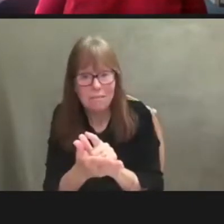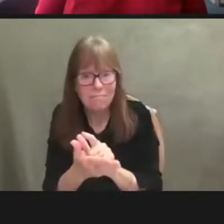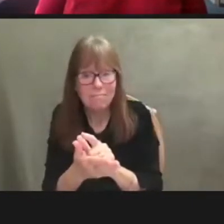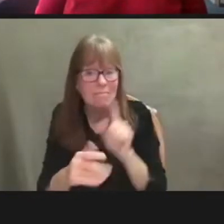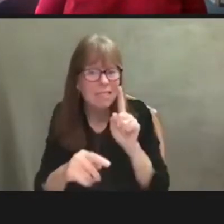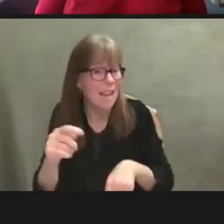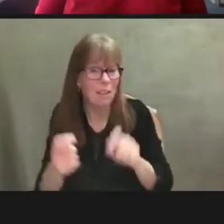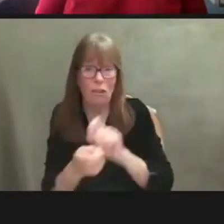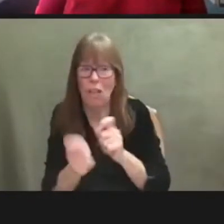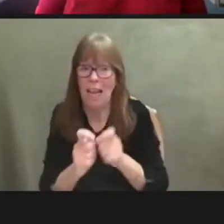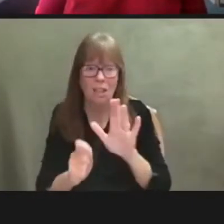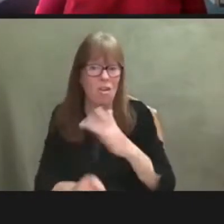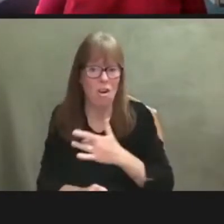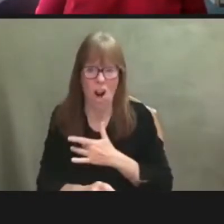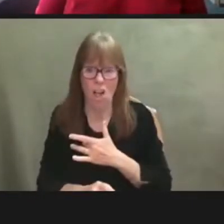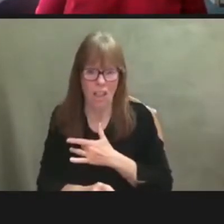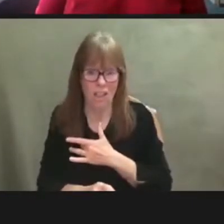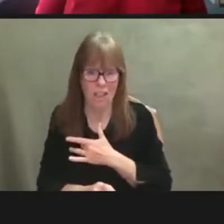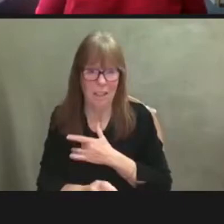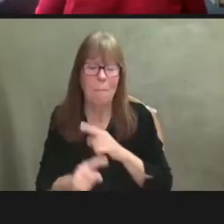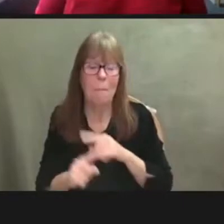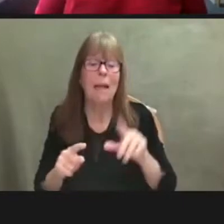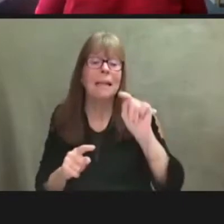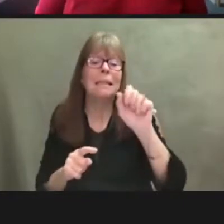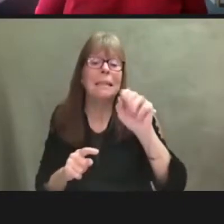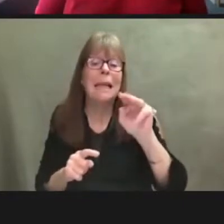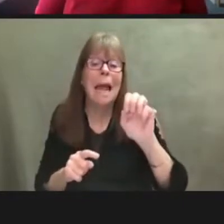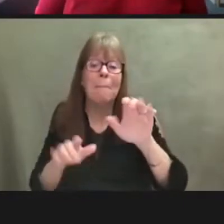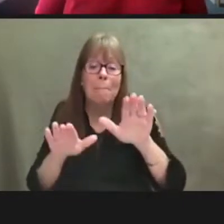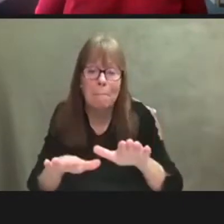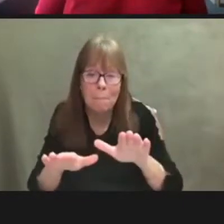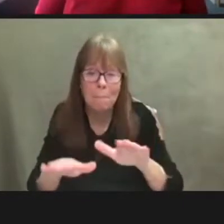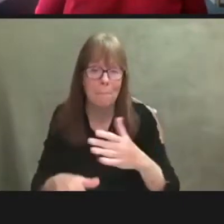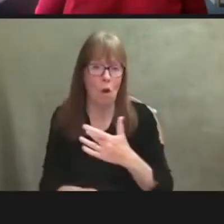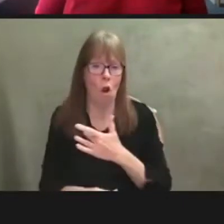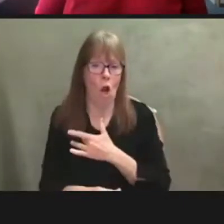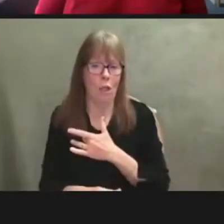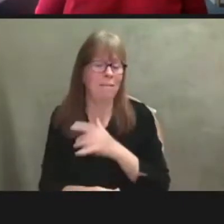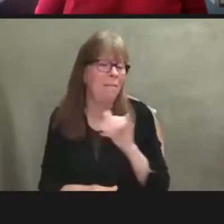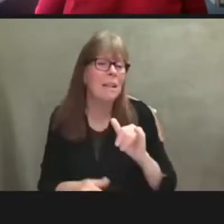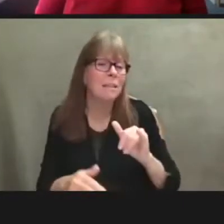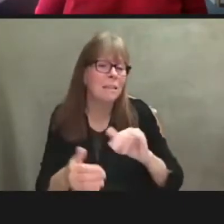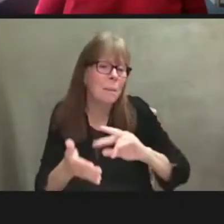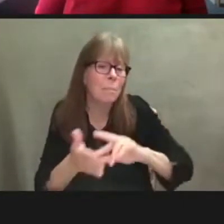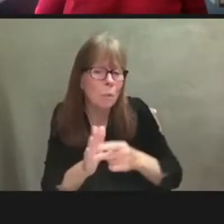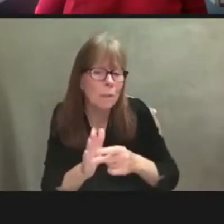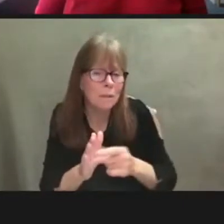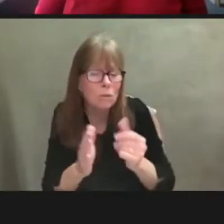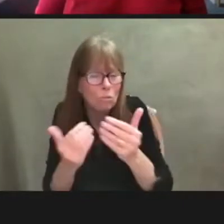hearts, but it can tame hearts.” Right? And that’s the purpose of it, is to restrain the wrongdoer.